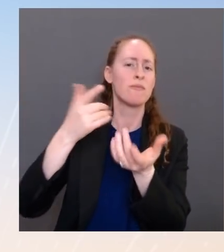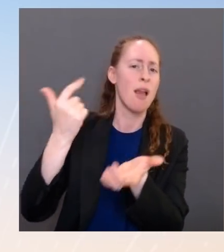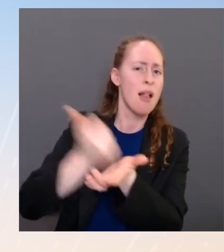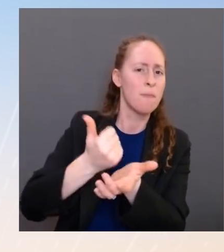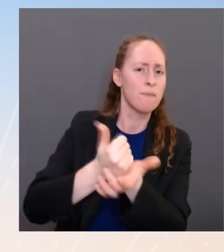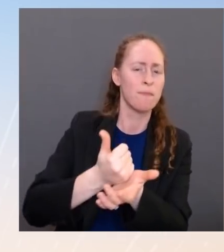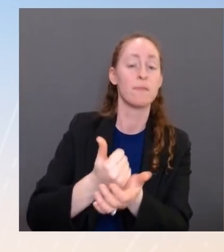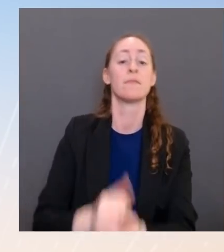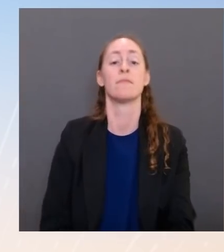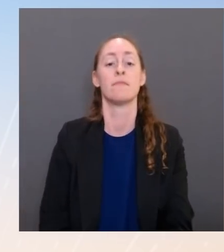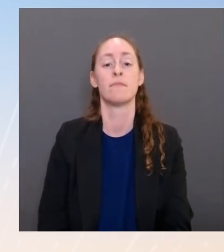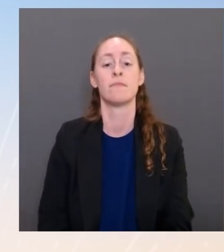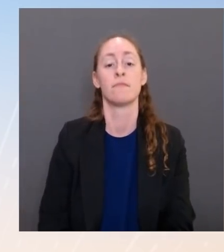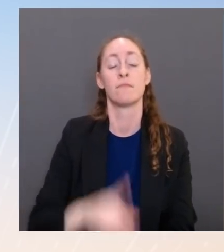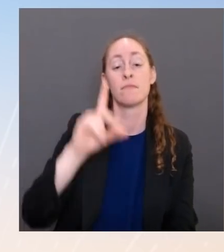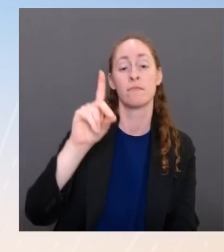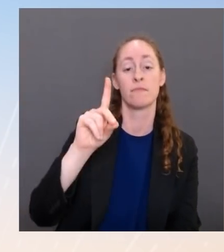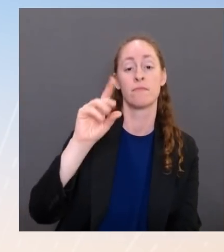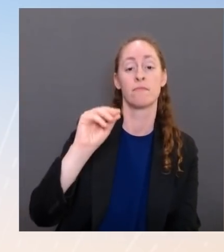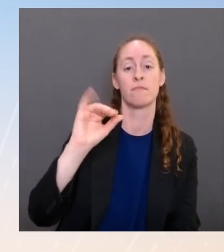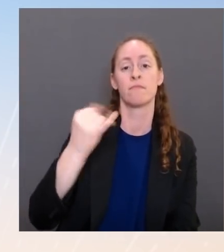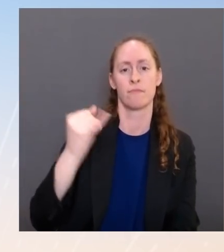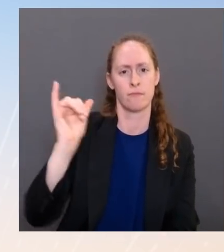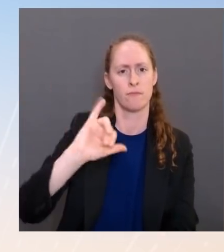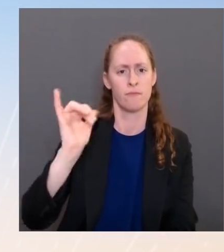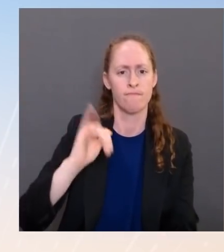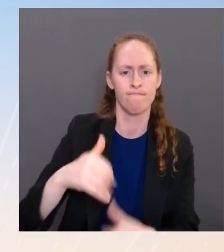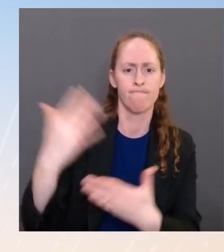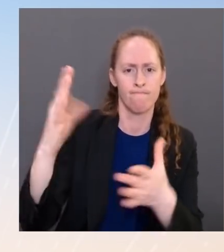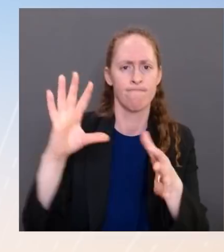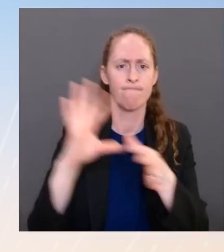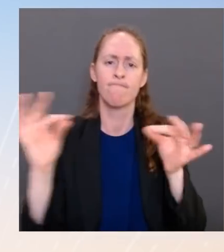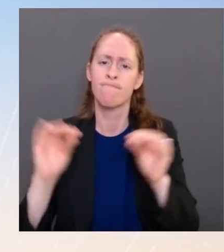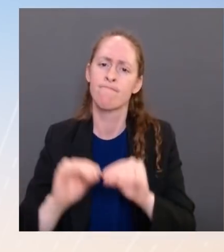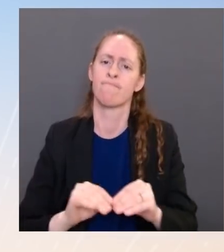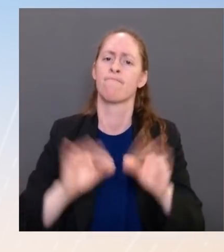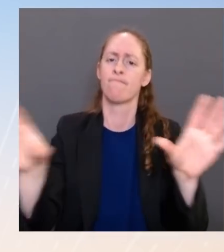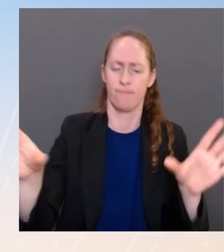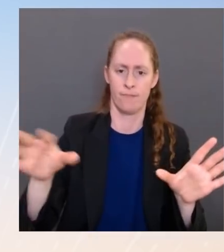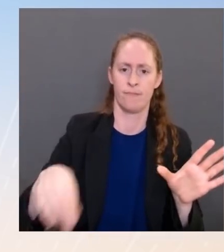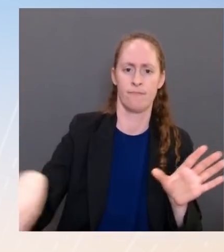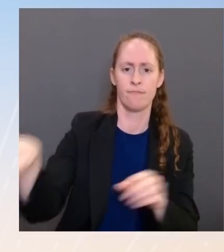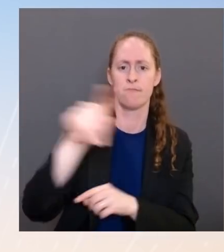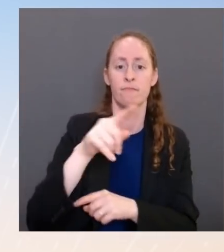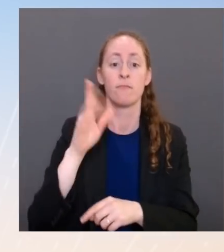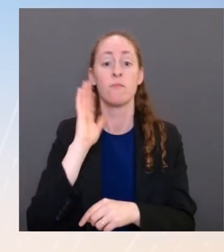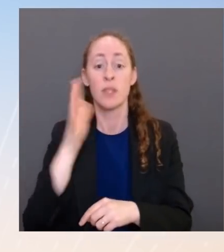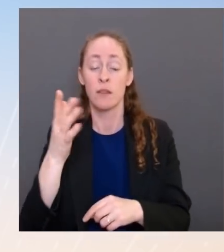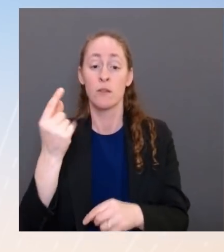8 that reaffirm their commitment to using existing federal law to protect the safety of patients seeking access to reproductive health services.